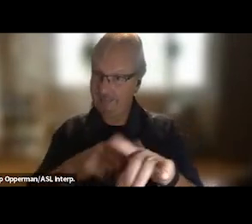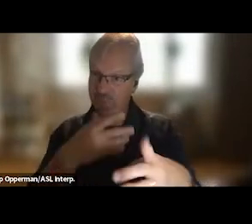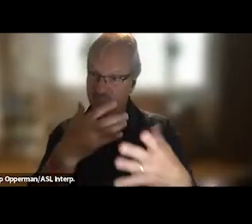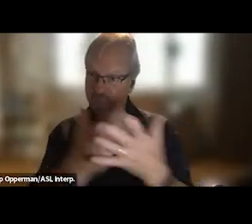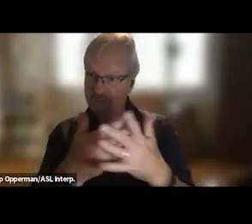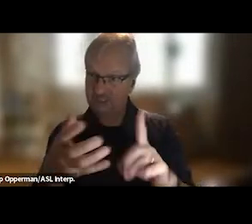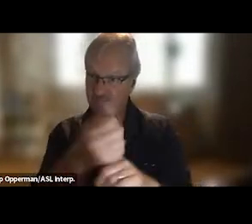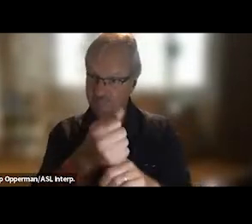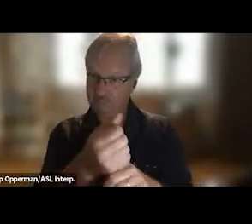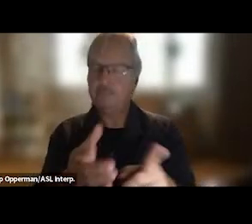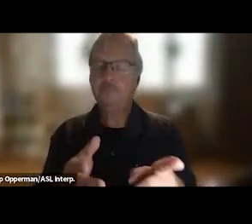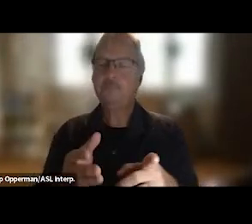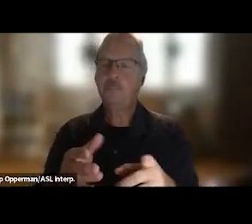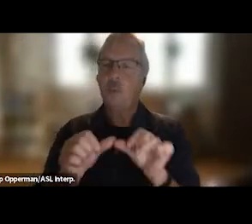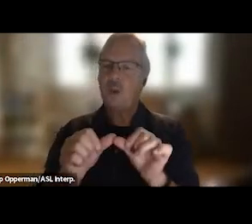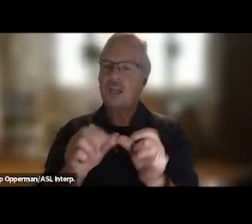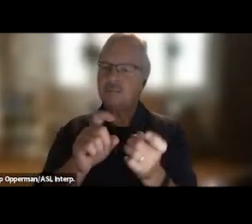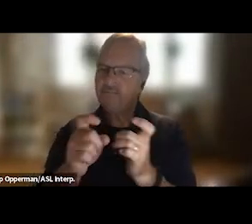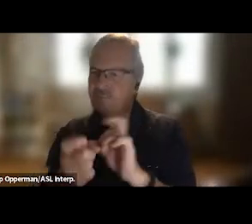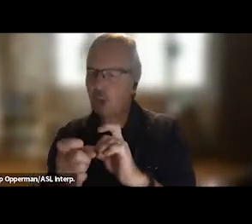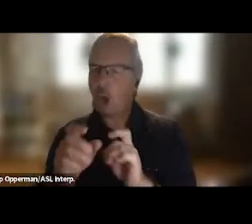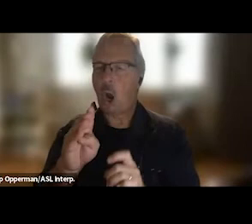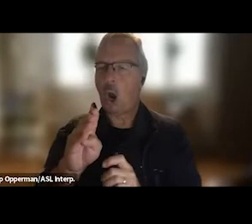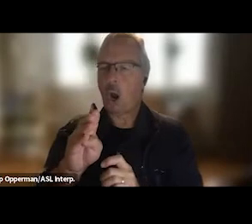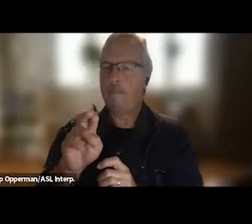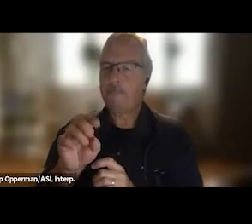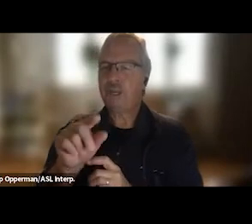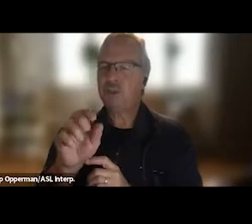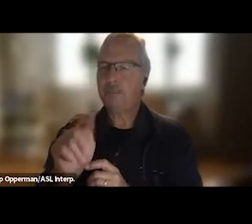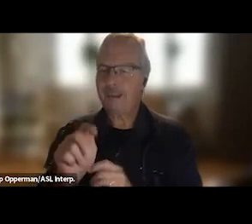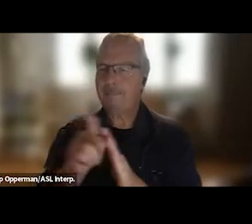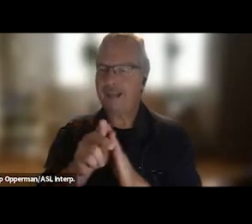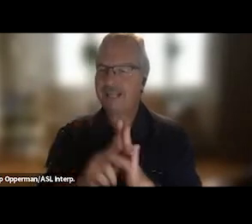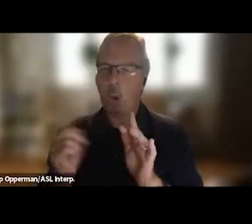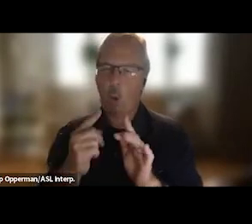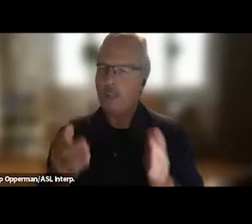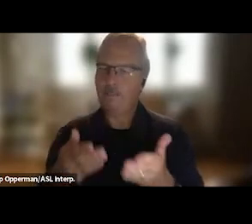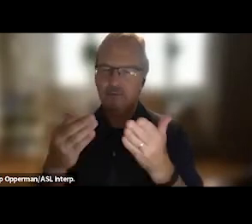we are constantly revising our bridge mid policy. We began with only providing a three day script.